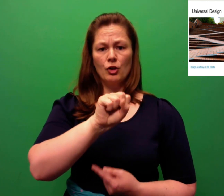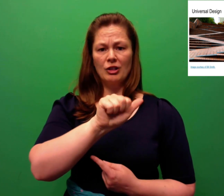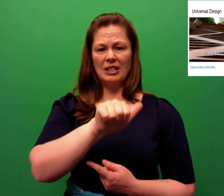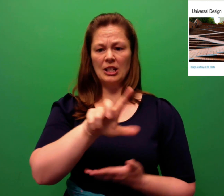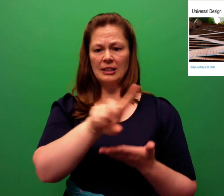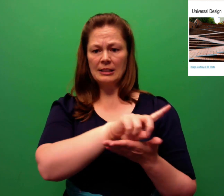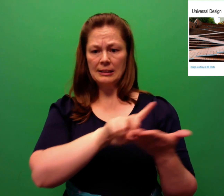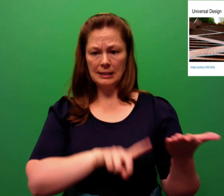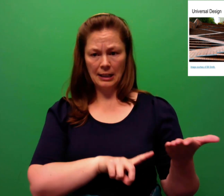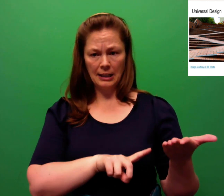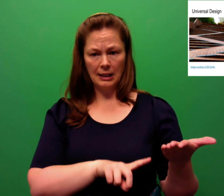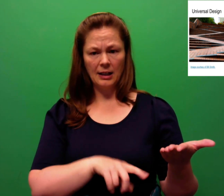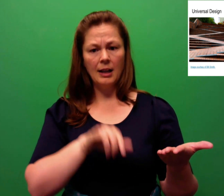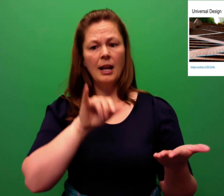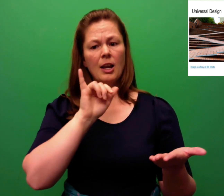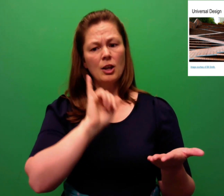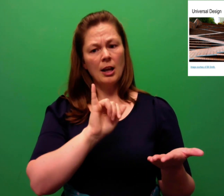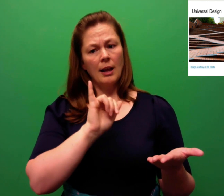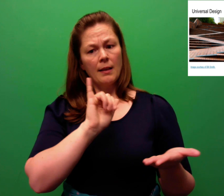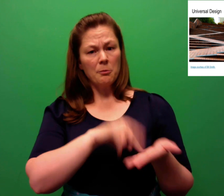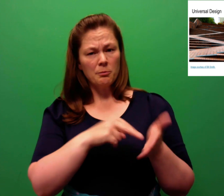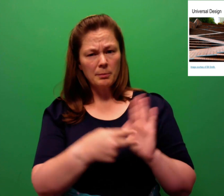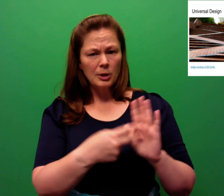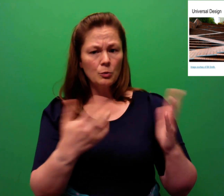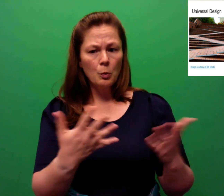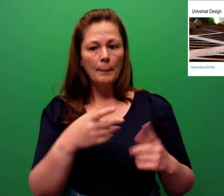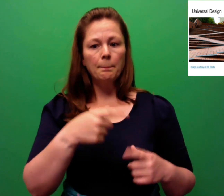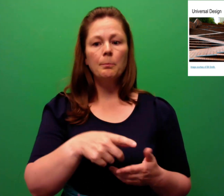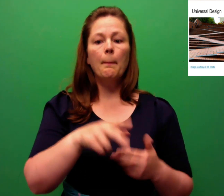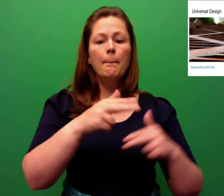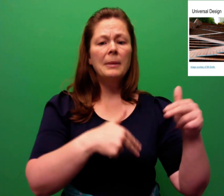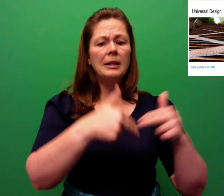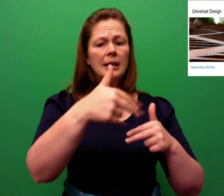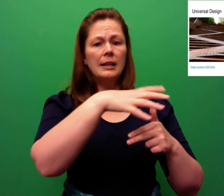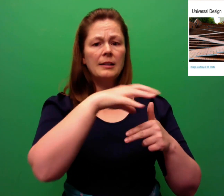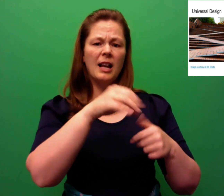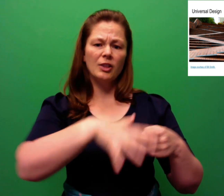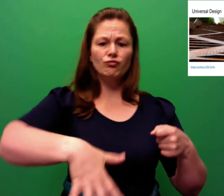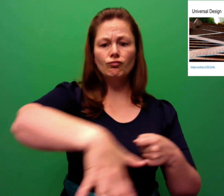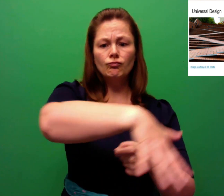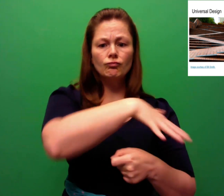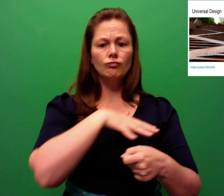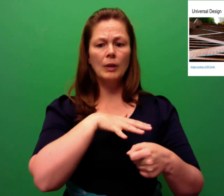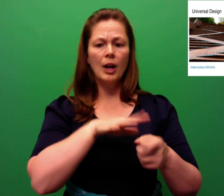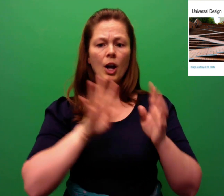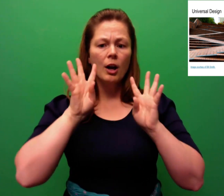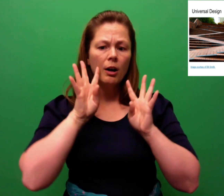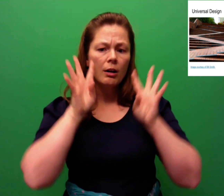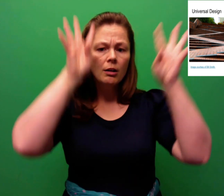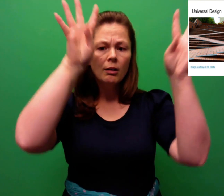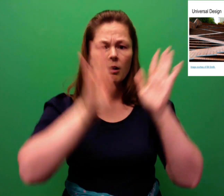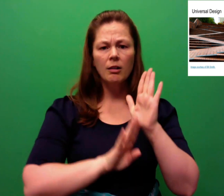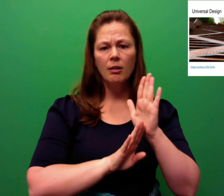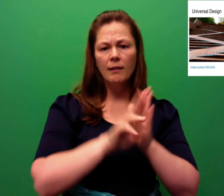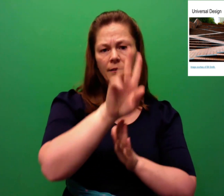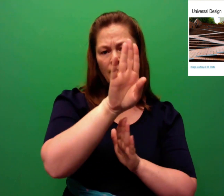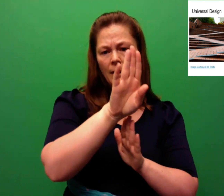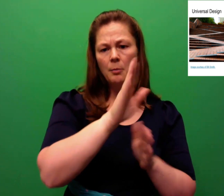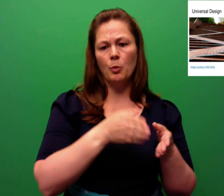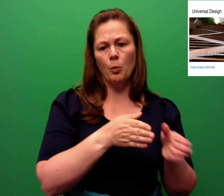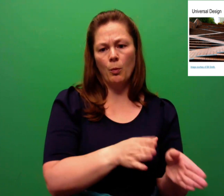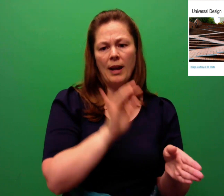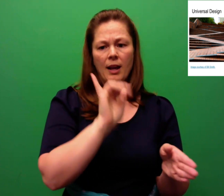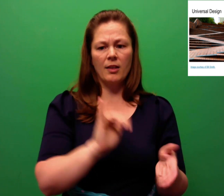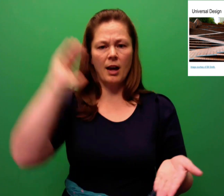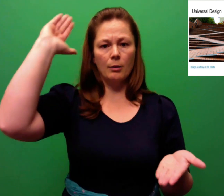architecture Universal Design means that buildings and spaces are created in a